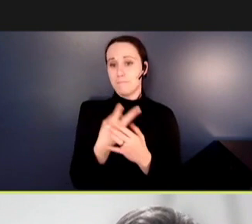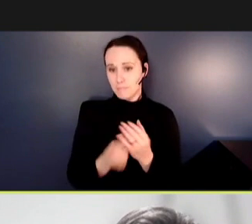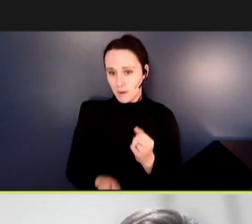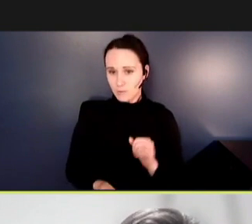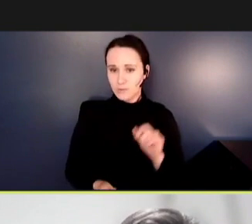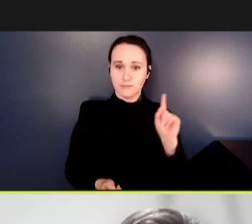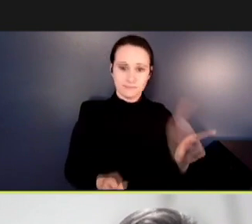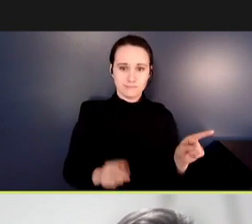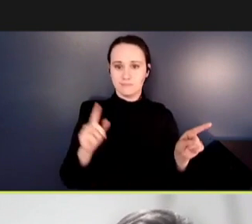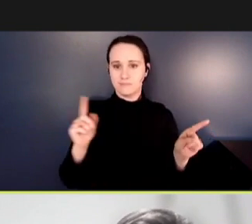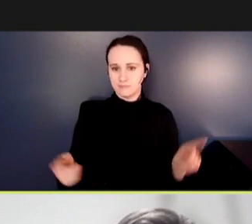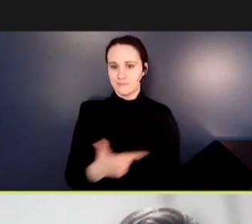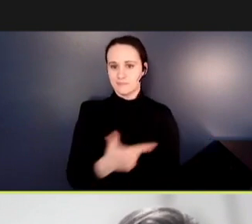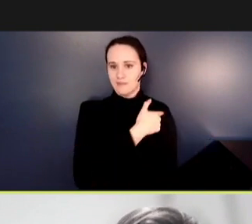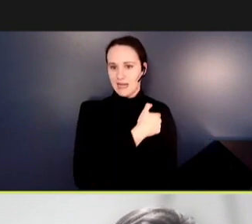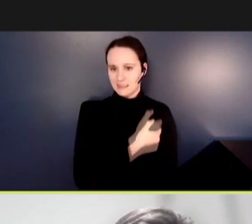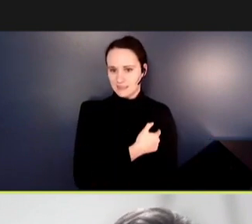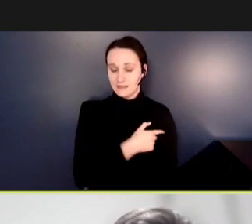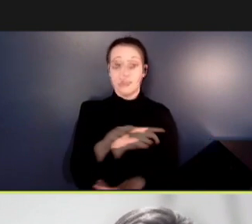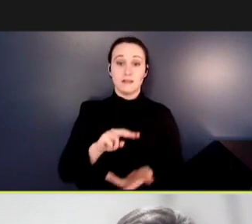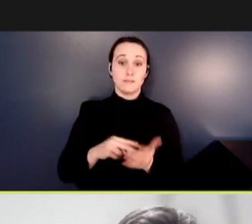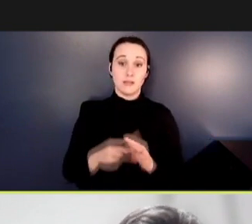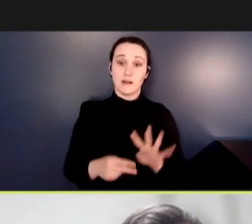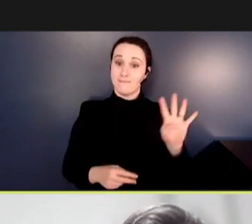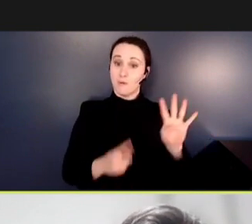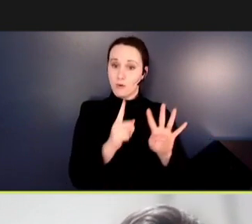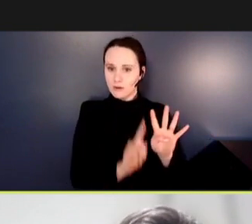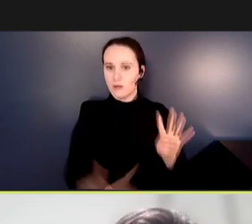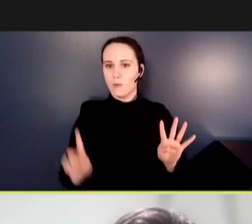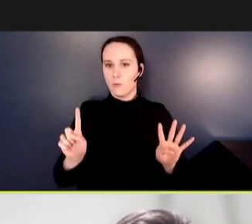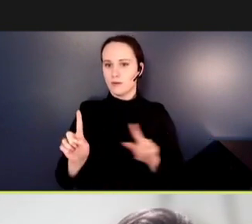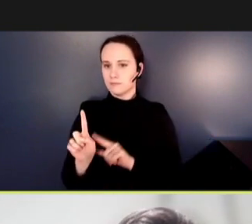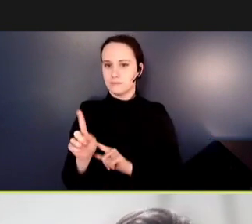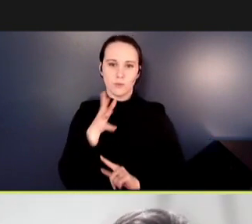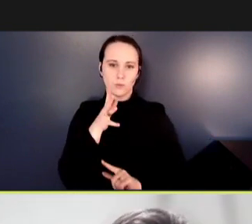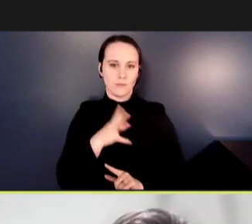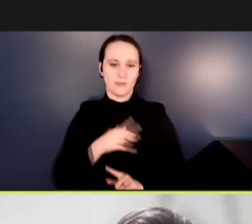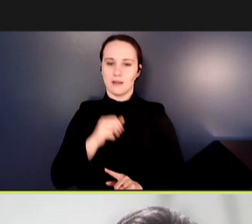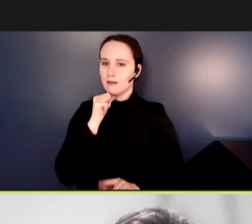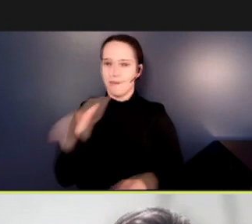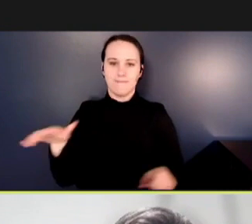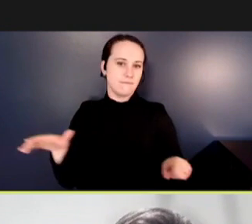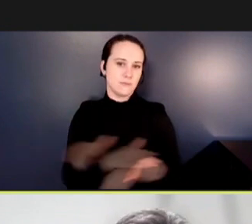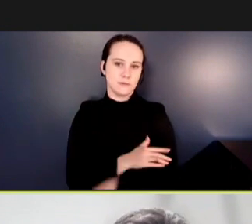so that means that one out of every four women are not being fully immunized with these very two